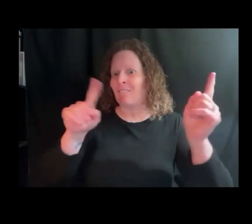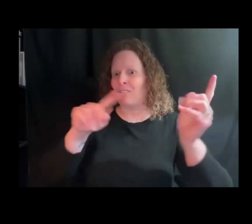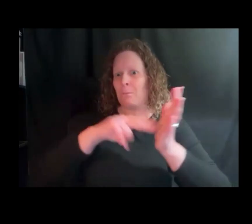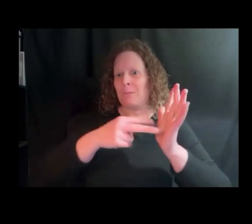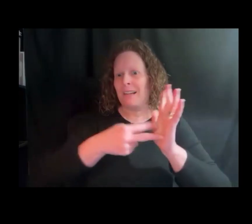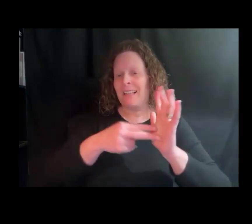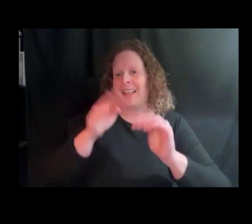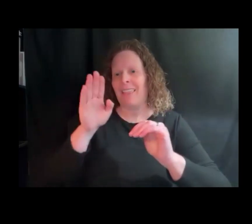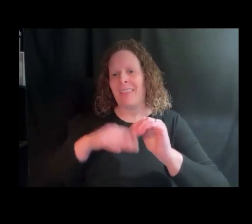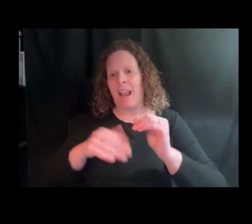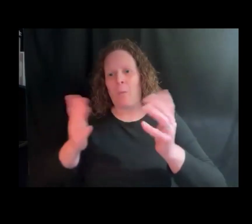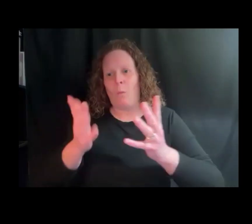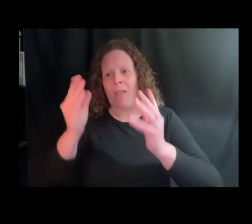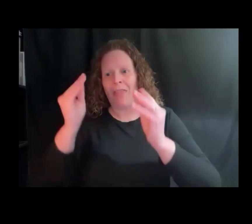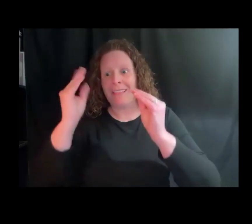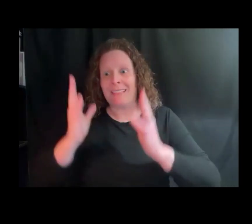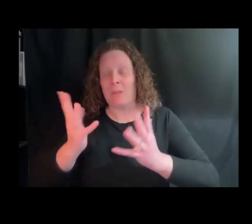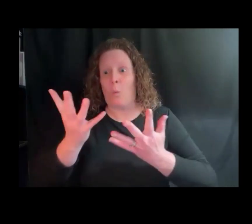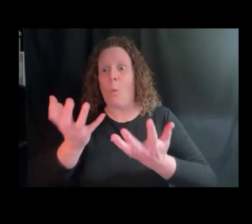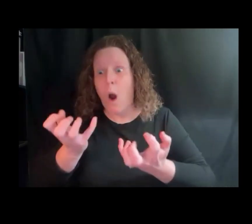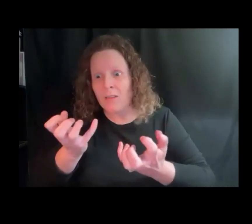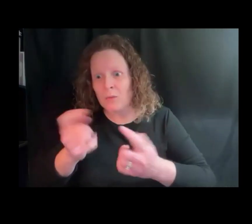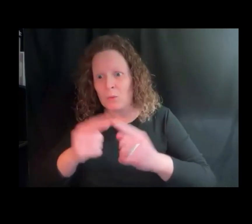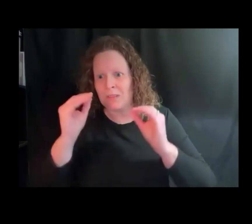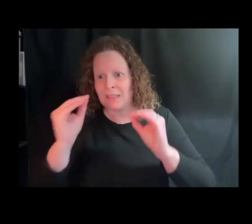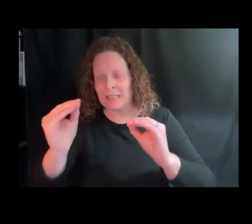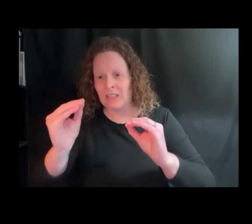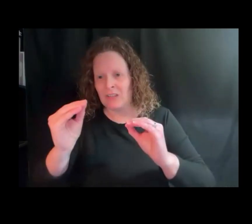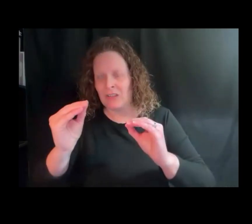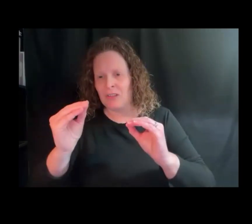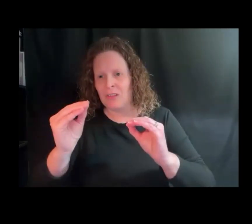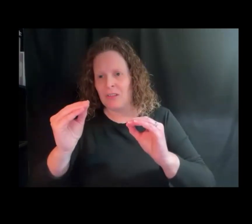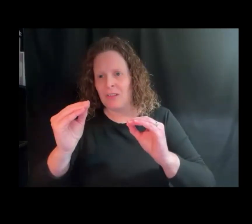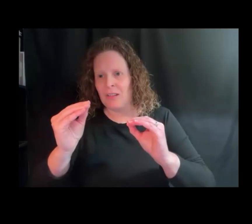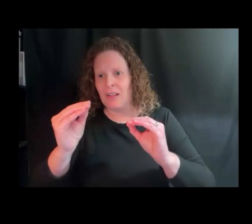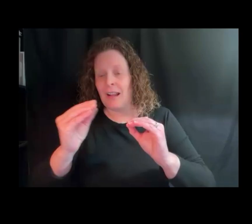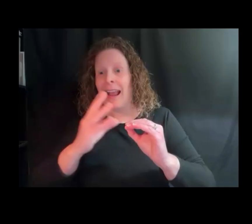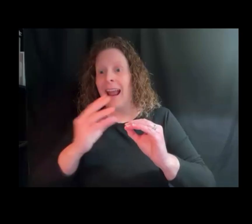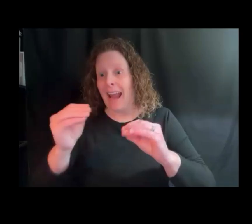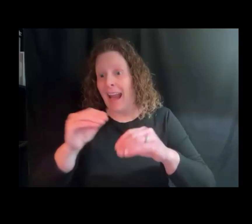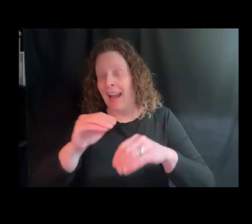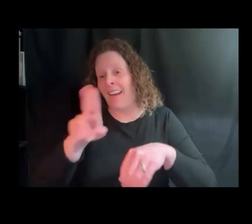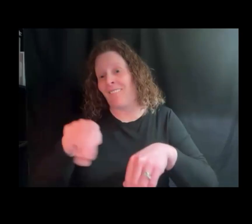the wrong sign for that word in context